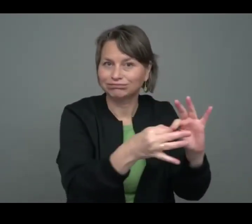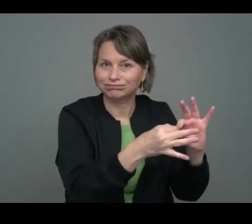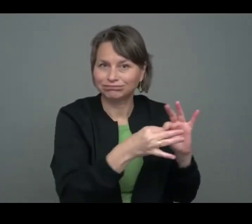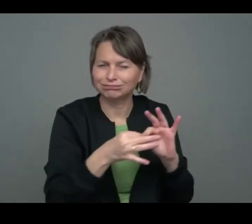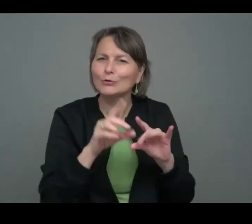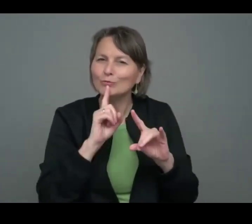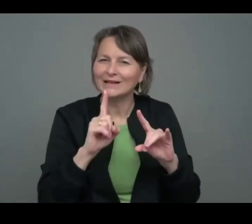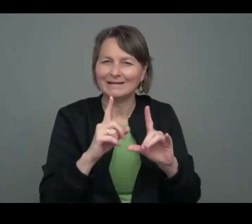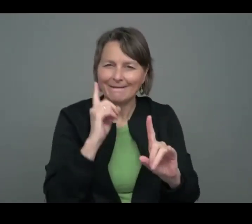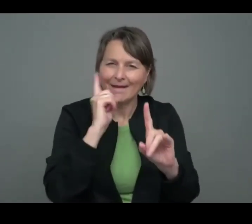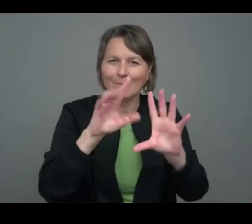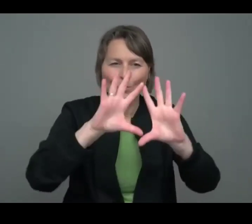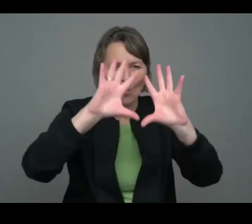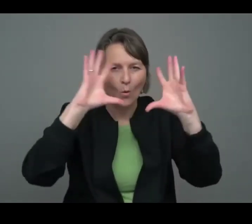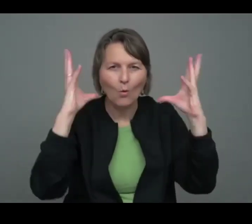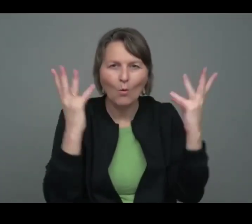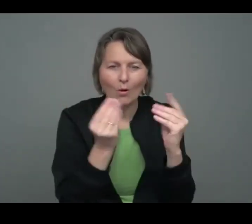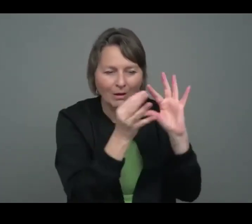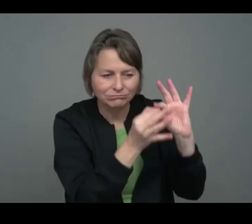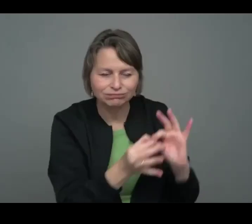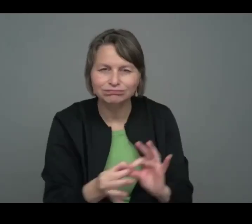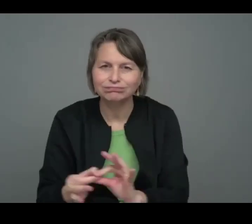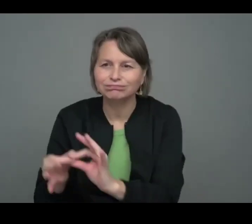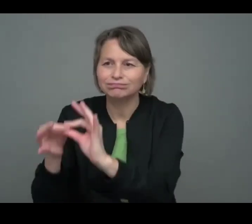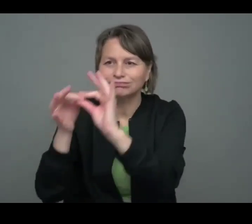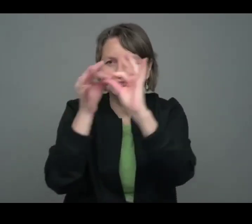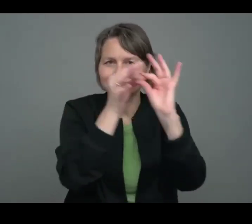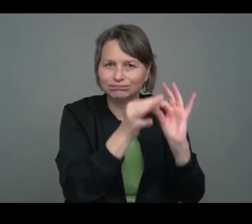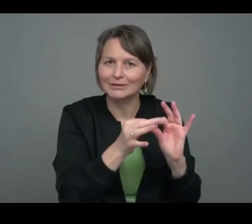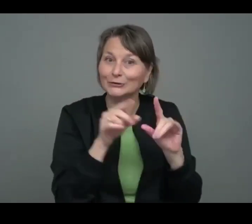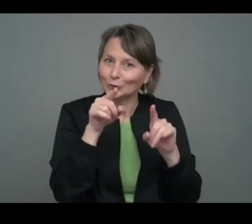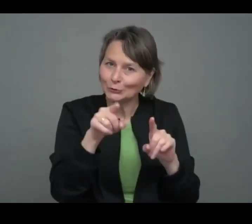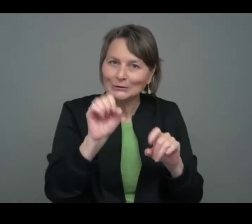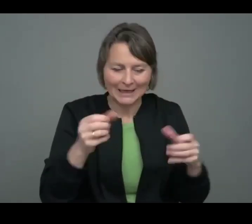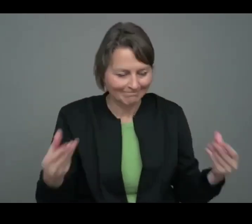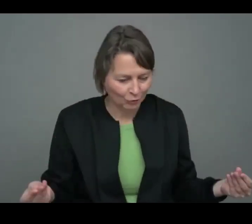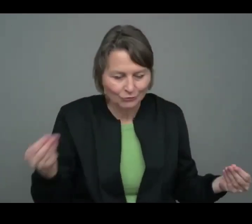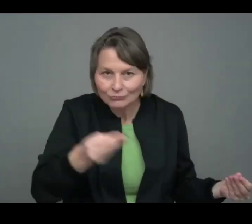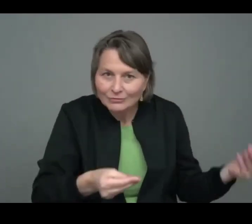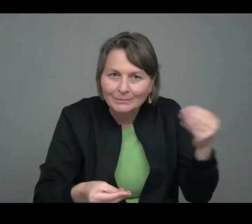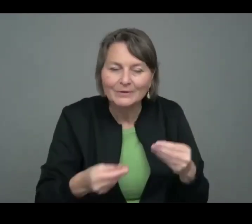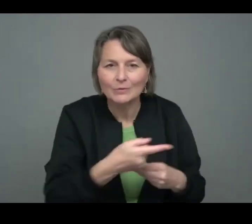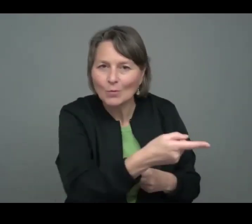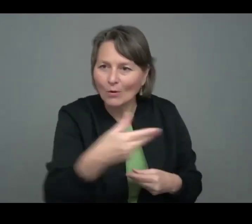practitioner of sign language interpreting, find your topics within your experience, but